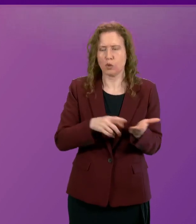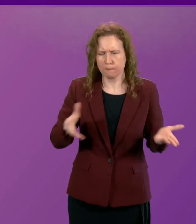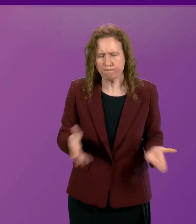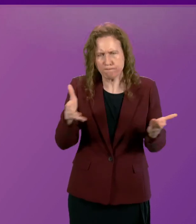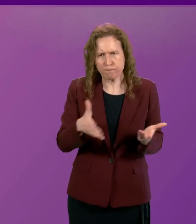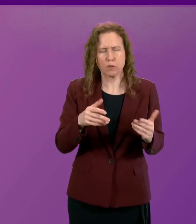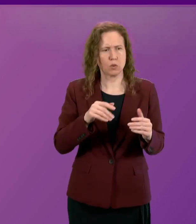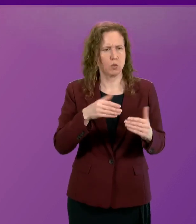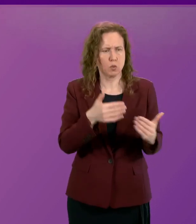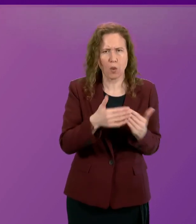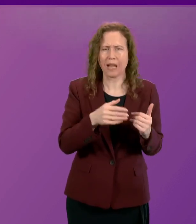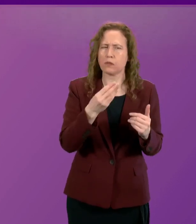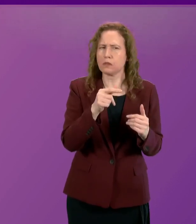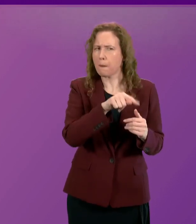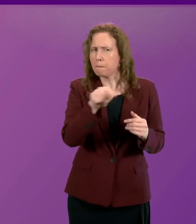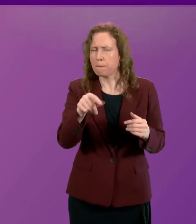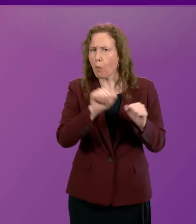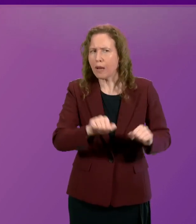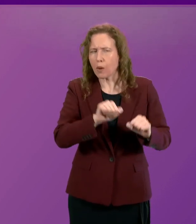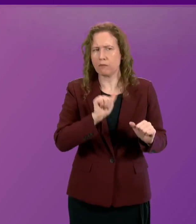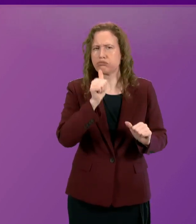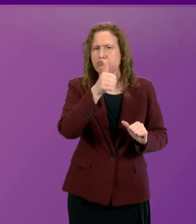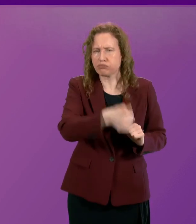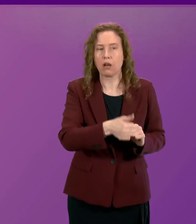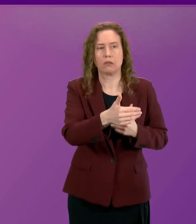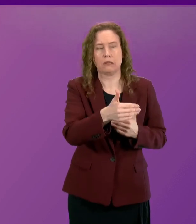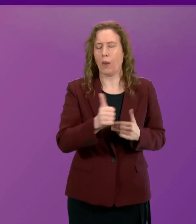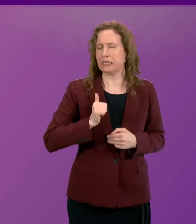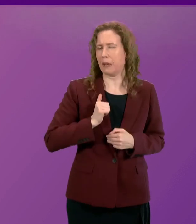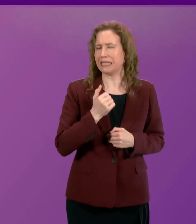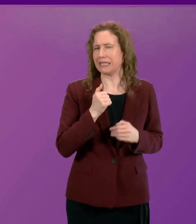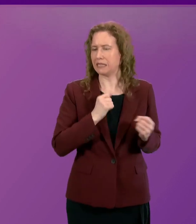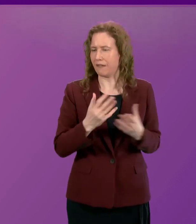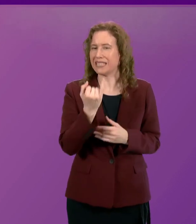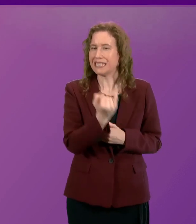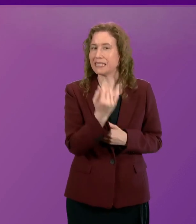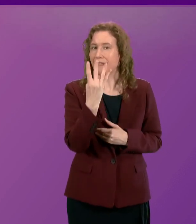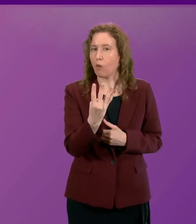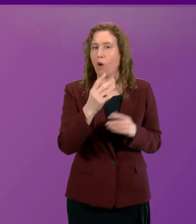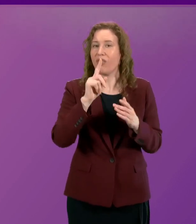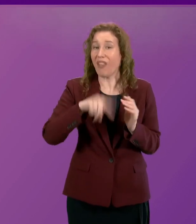address the longest waits. We expected that that would deliver 64,000 appointments and procedures;